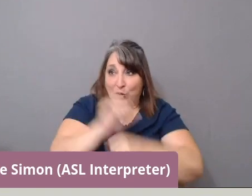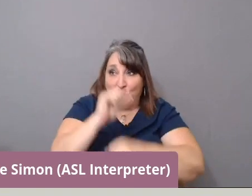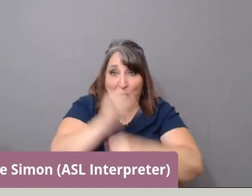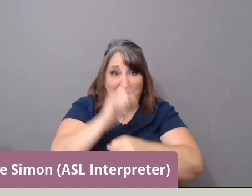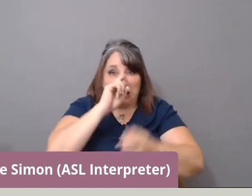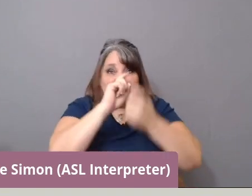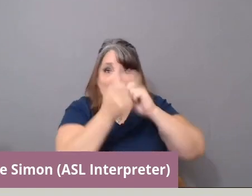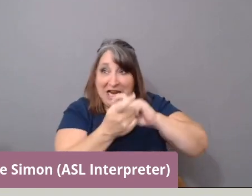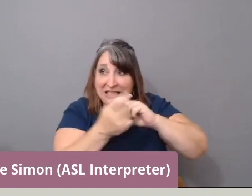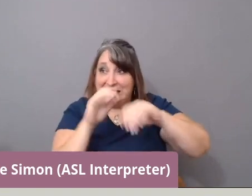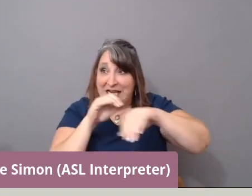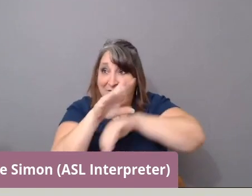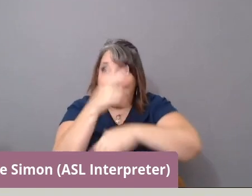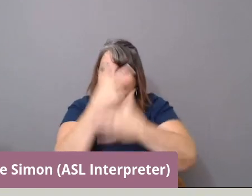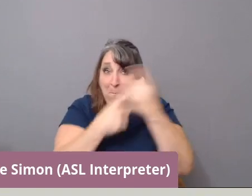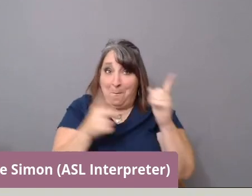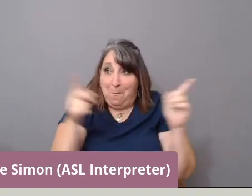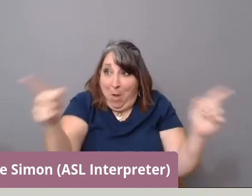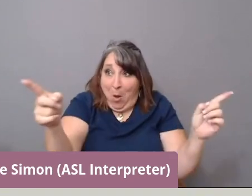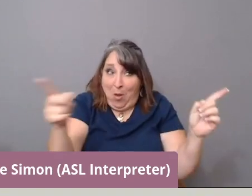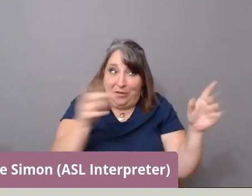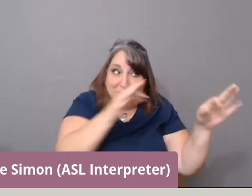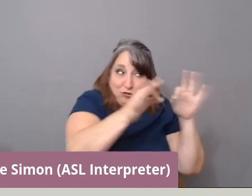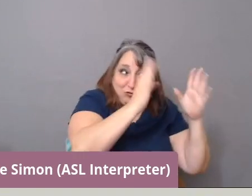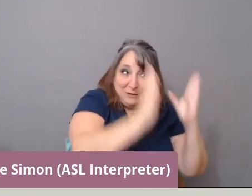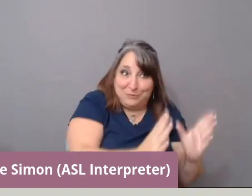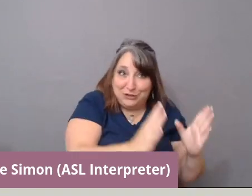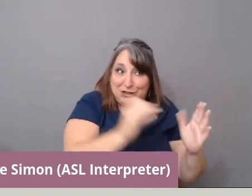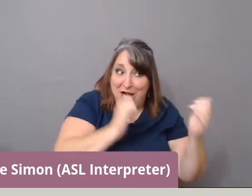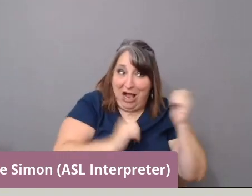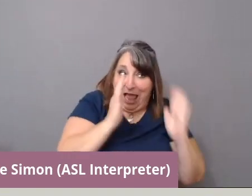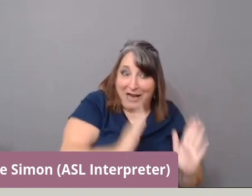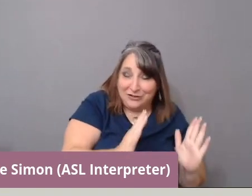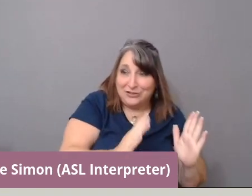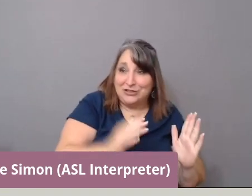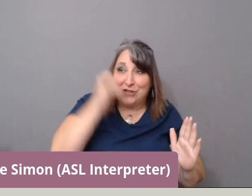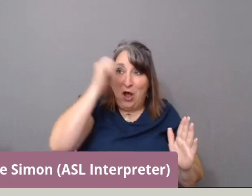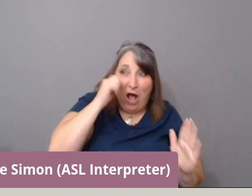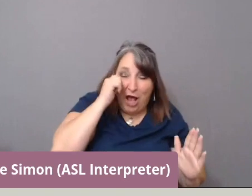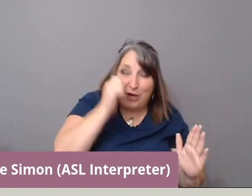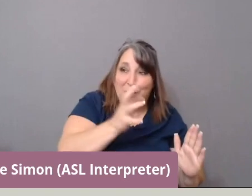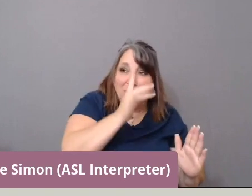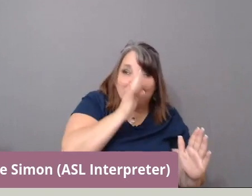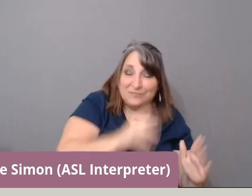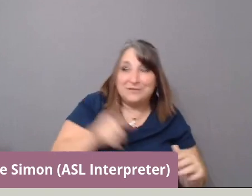both of you, right, as actors, audio narrators, really, poets,